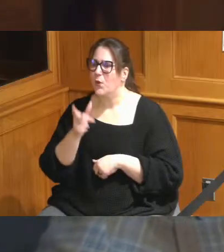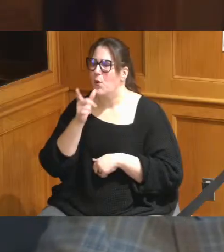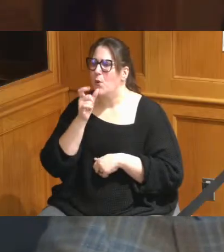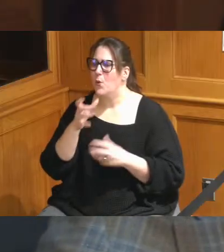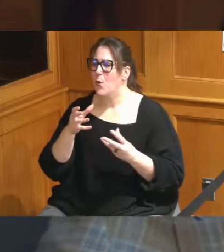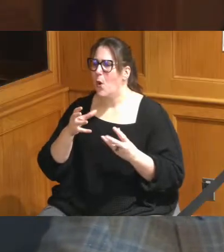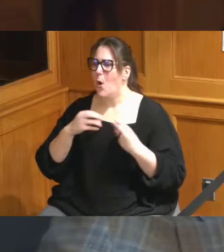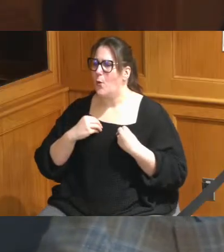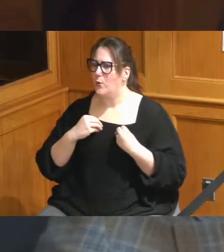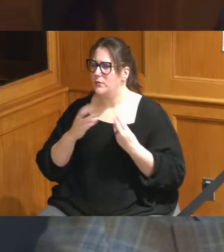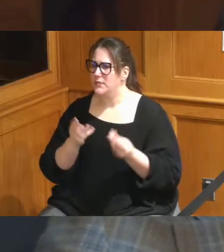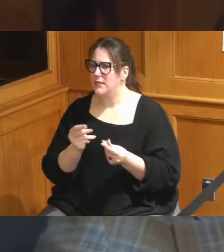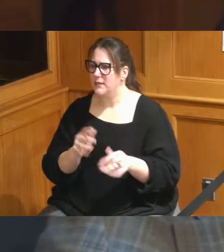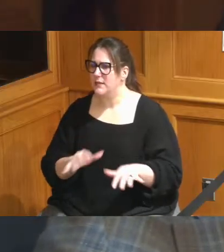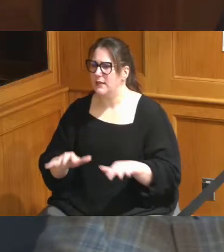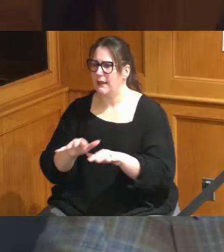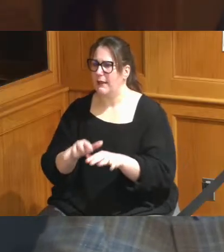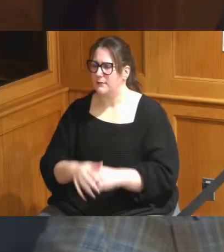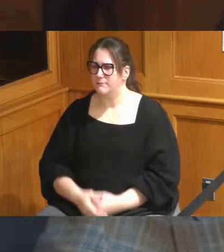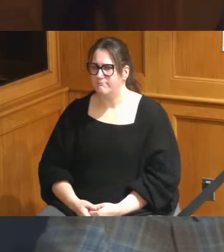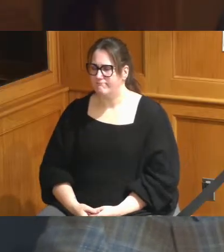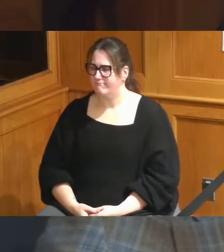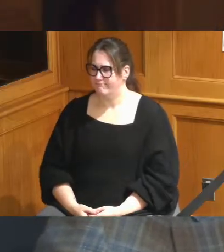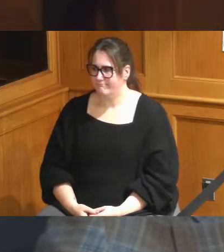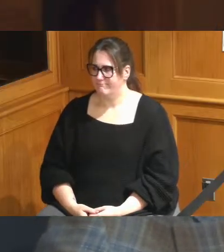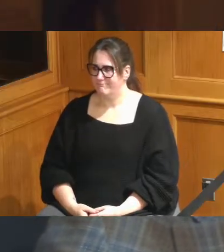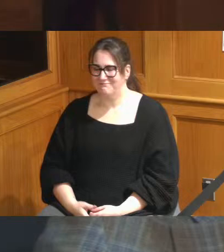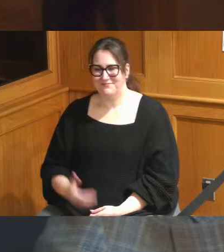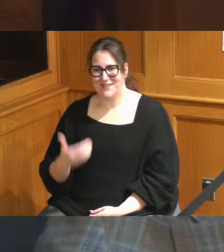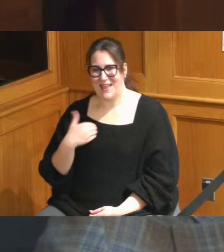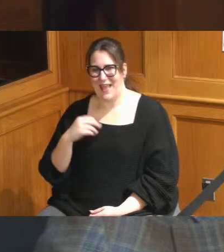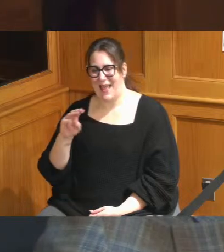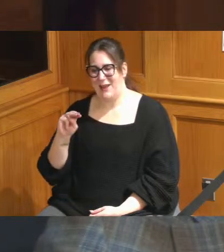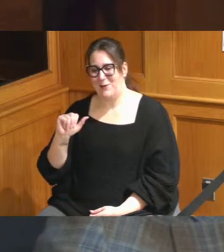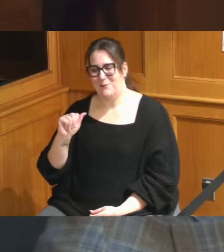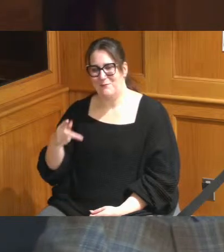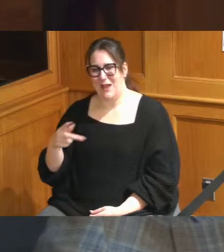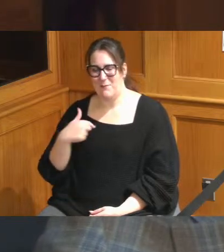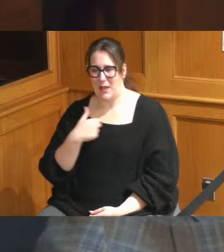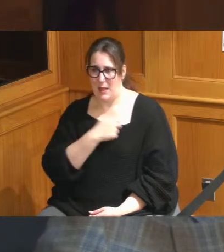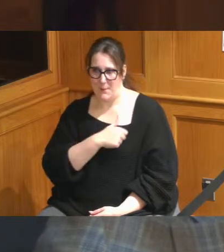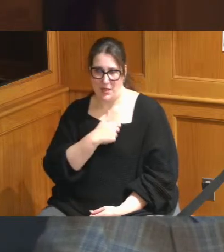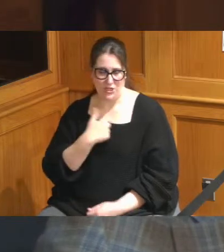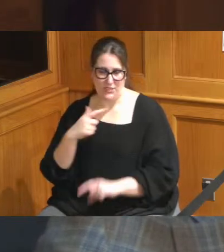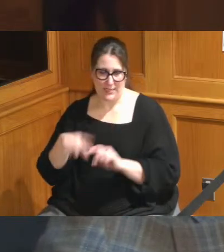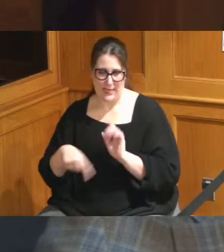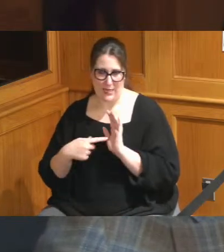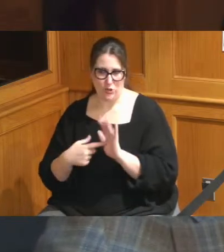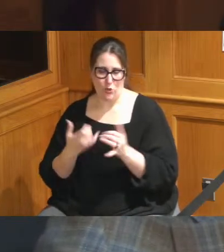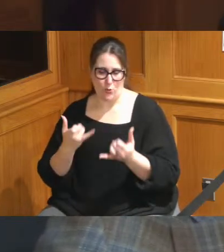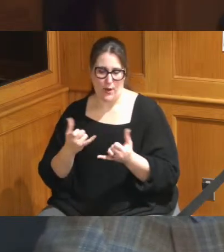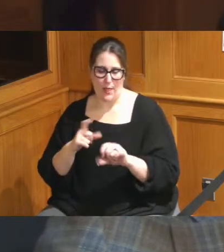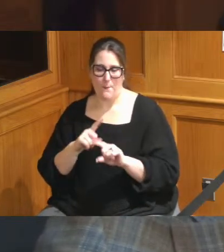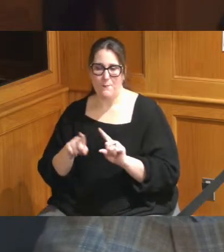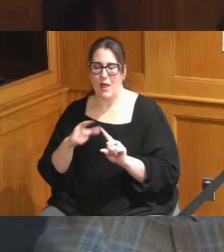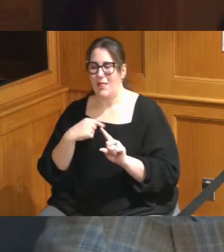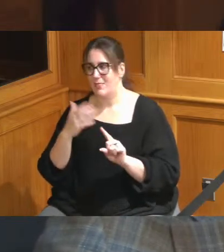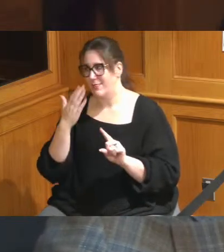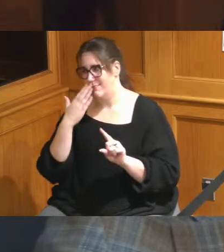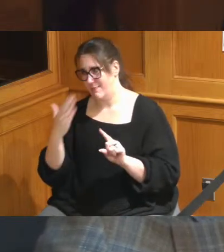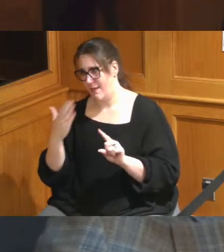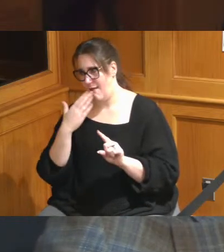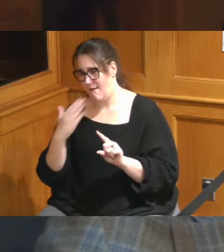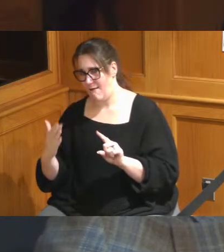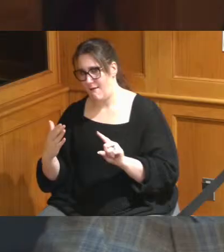land. So, I had a map and I apologize I don't have it to show you today, but I want to thank Dismar.